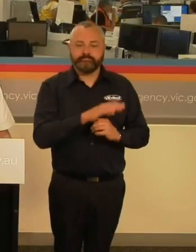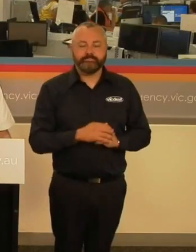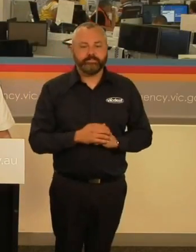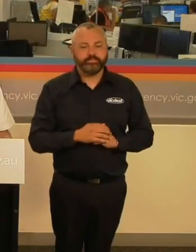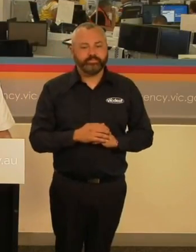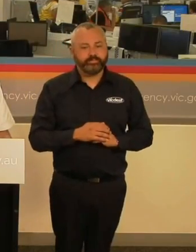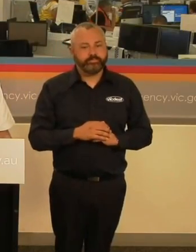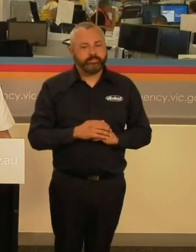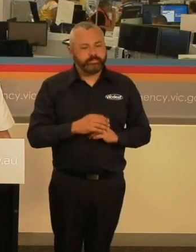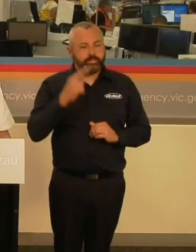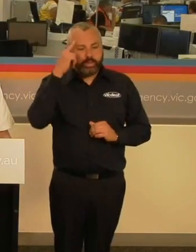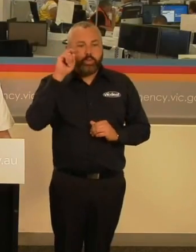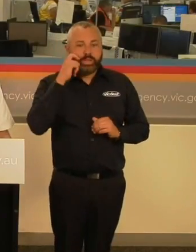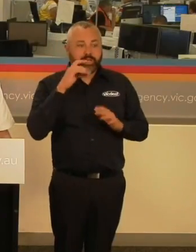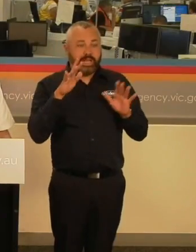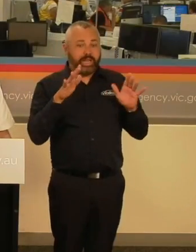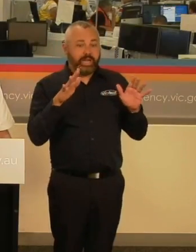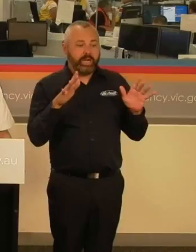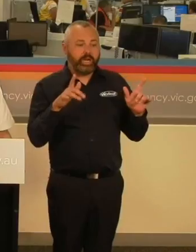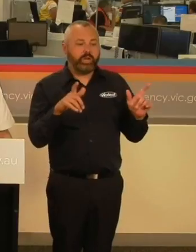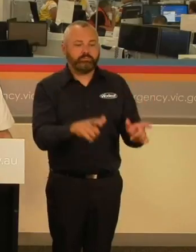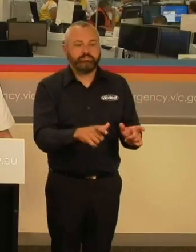get a hold of it this afternoon with the amount of resource both on ground